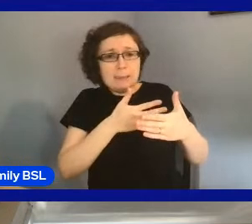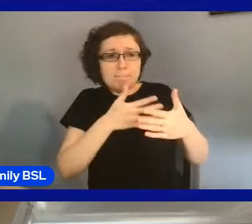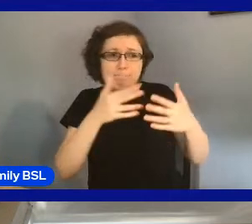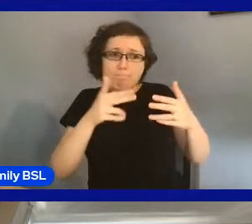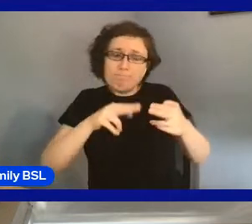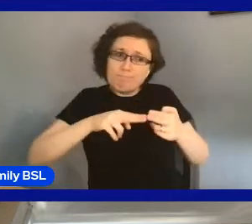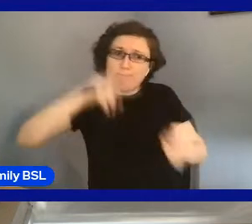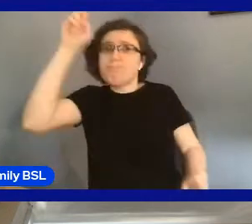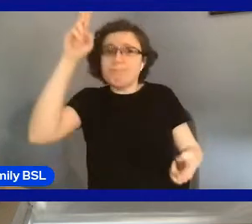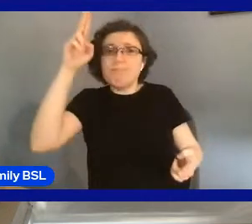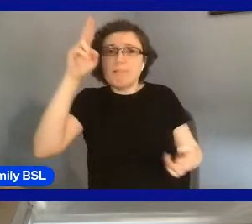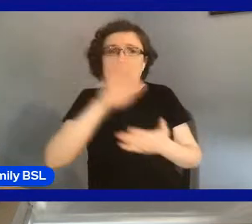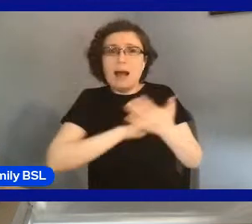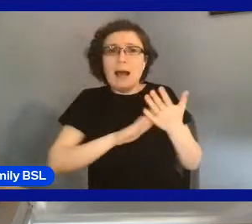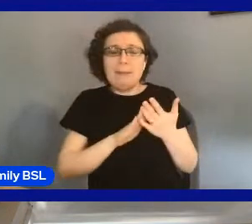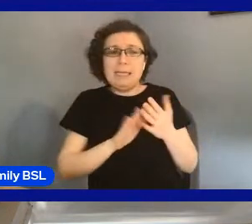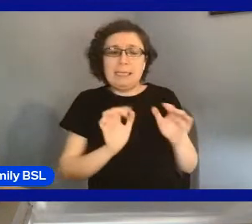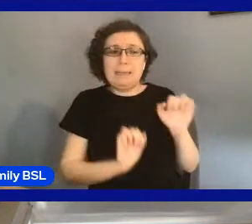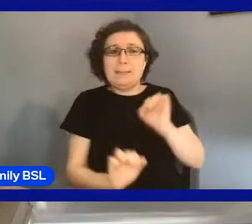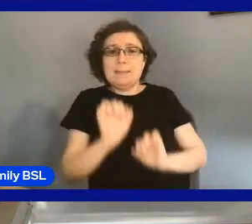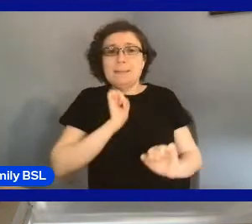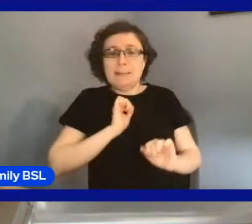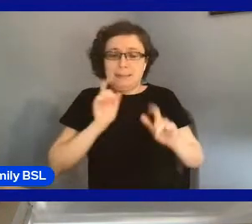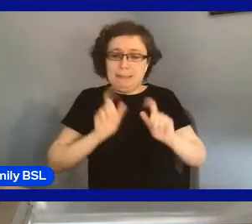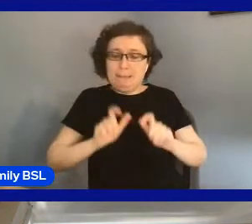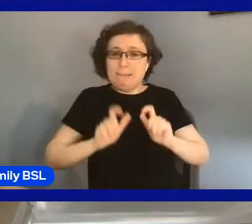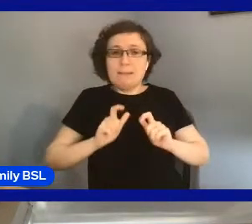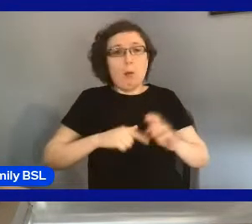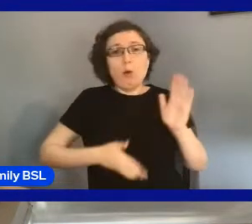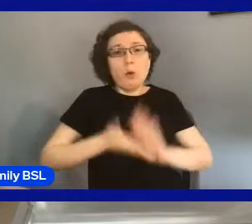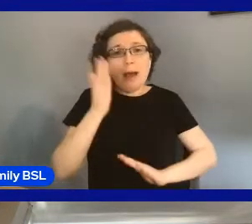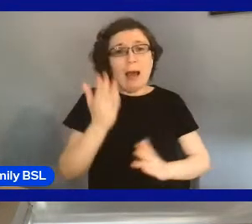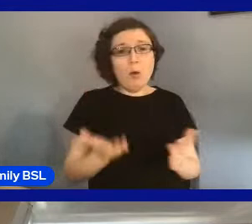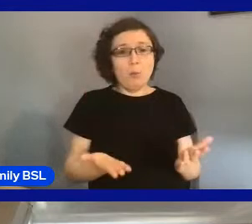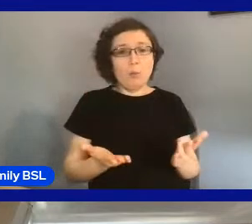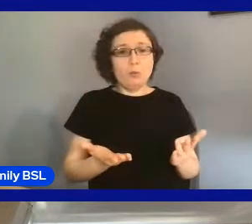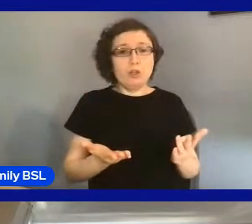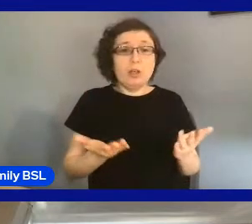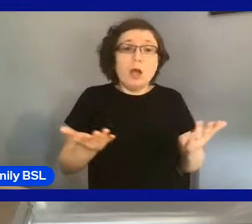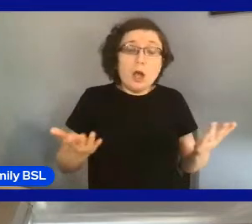the fact that often access problems are passive, as a new experience it and you